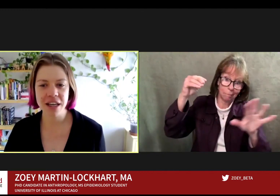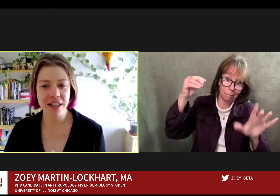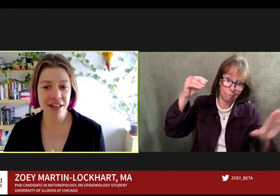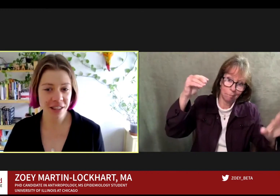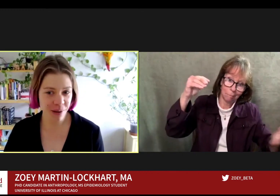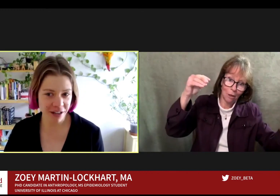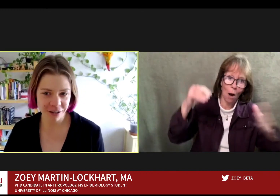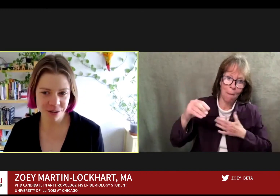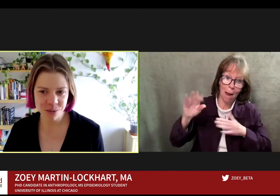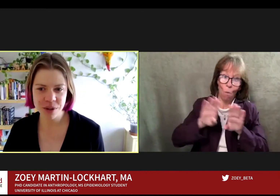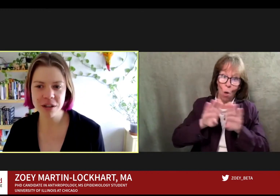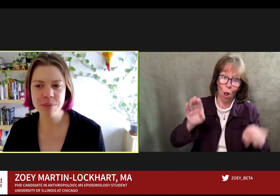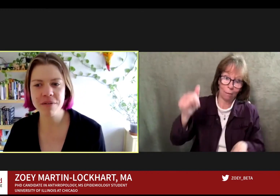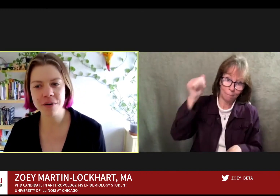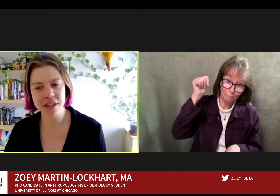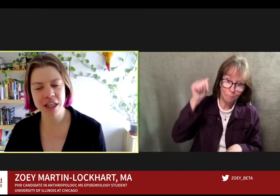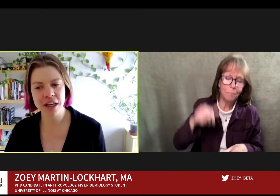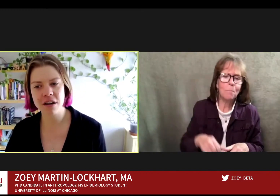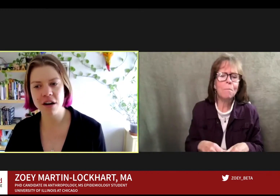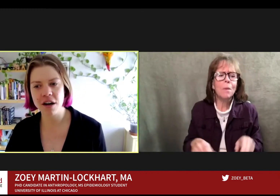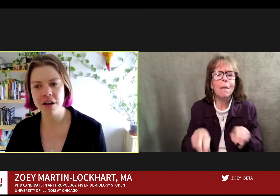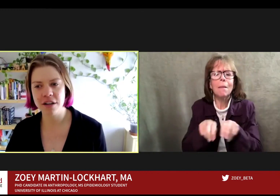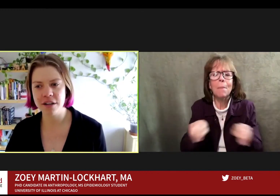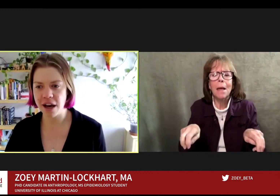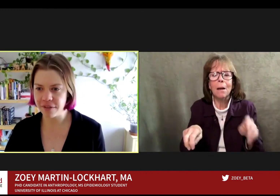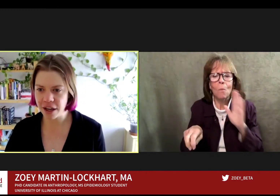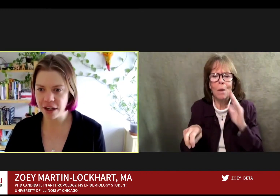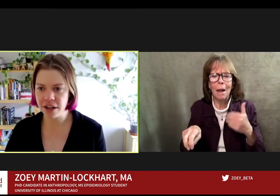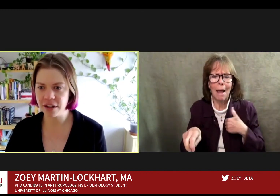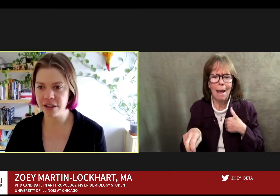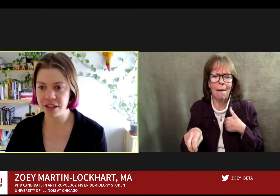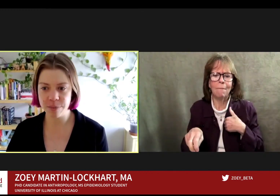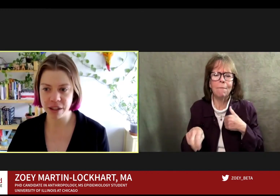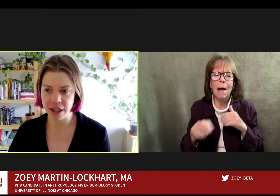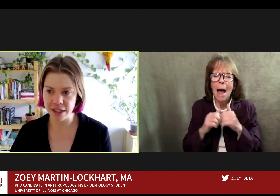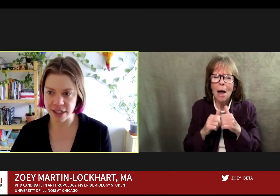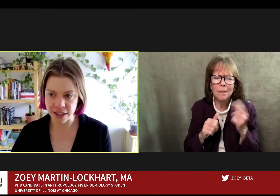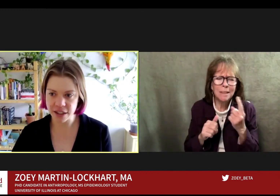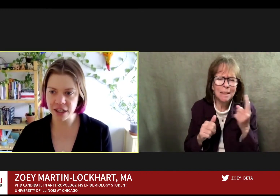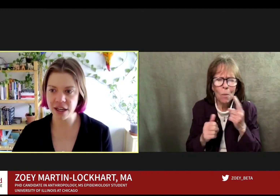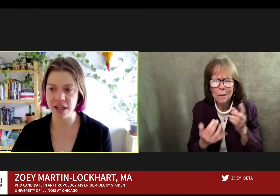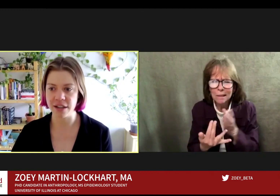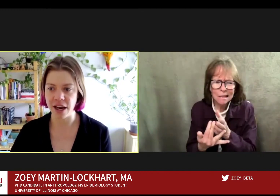In this panel, we'll be focusing on navigating disability identity and